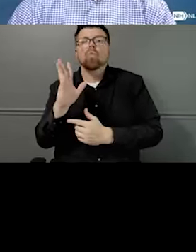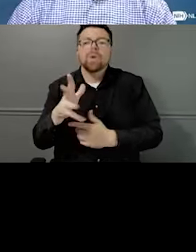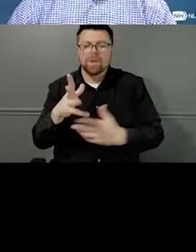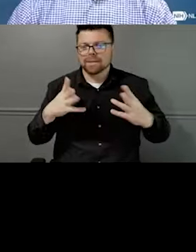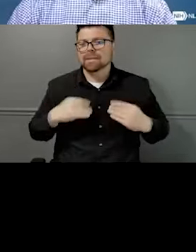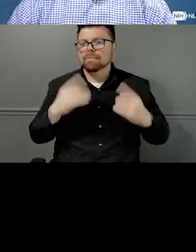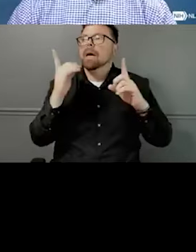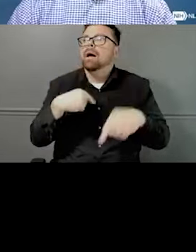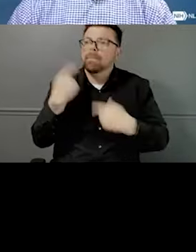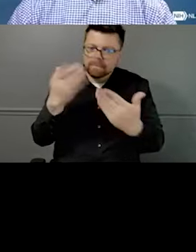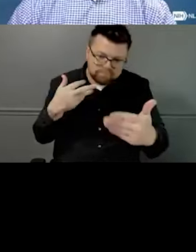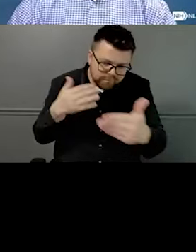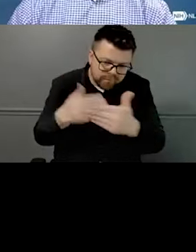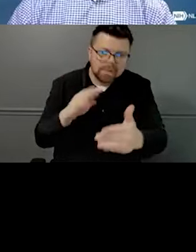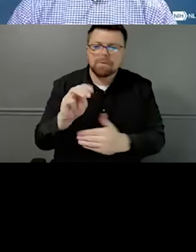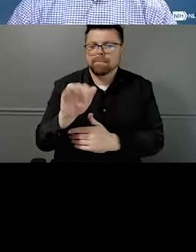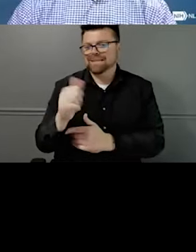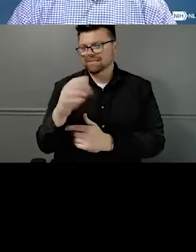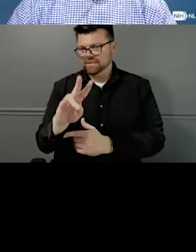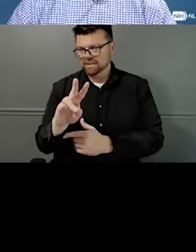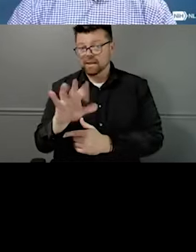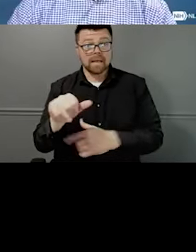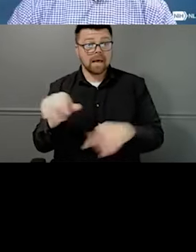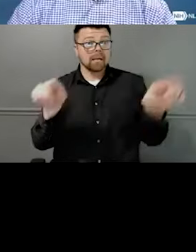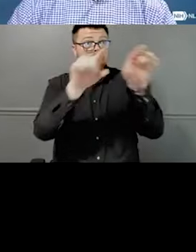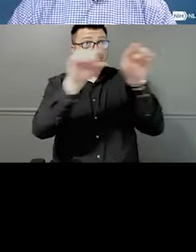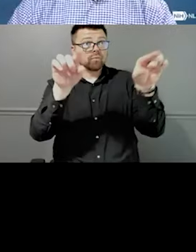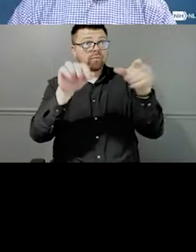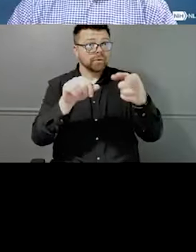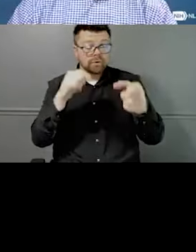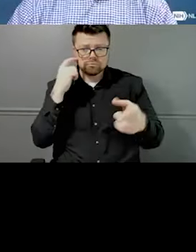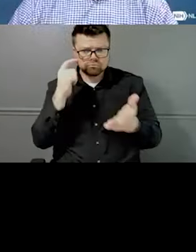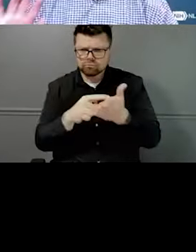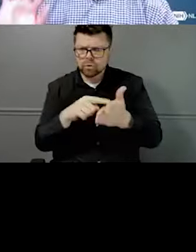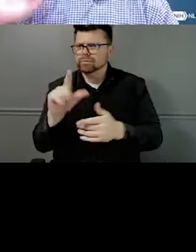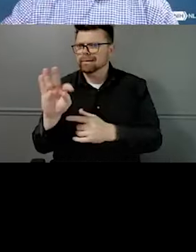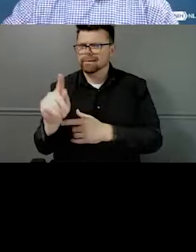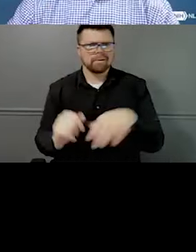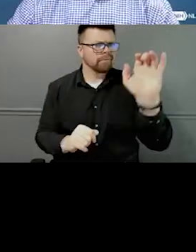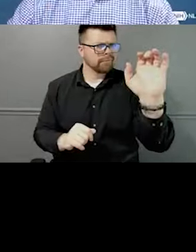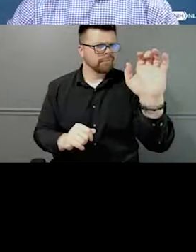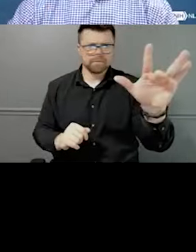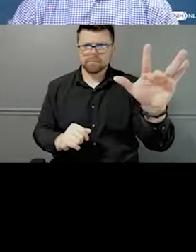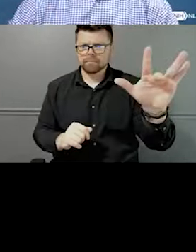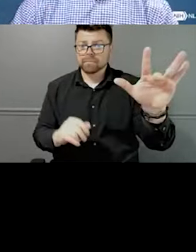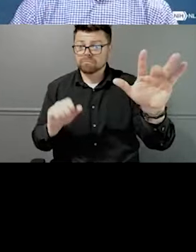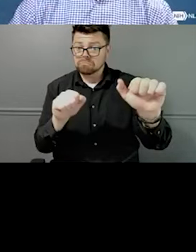Within this banner, you'll see a link. Click here to copy this into the new format.